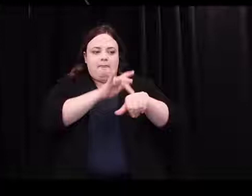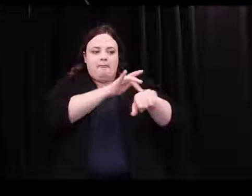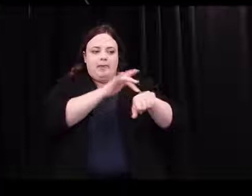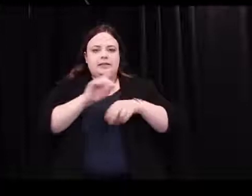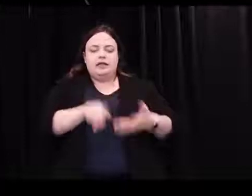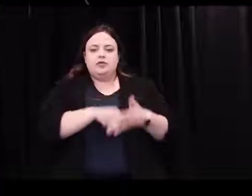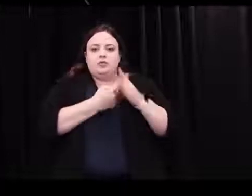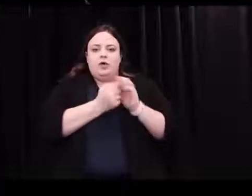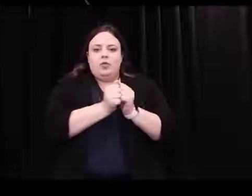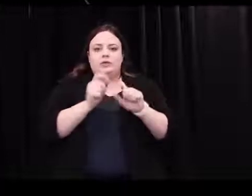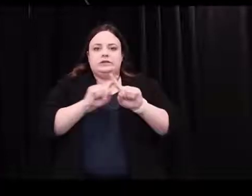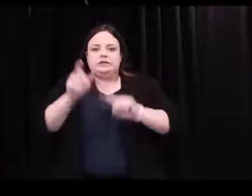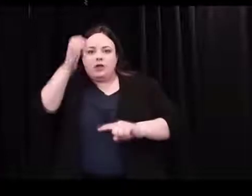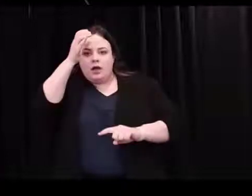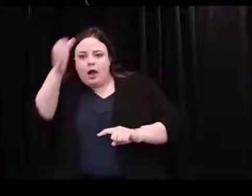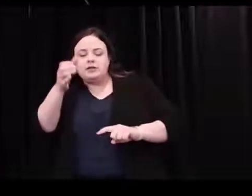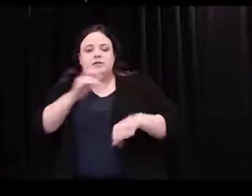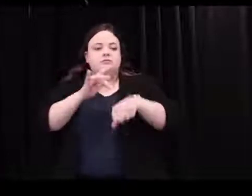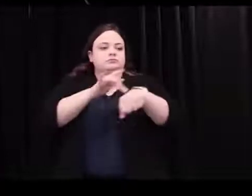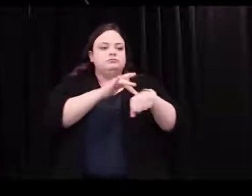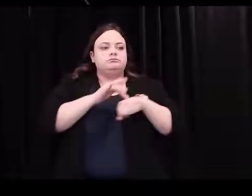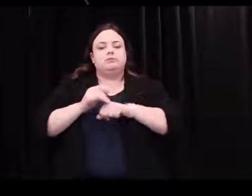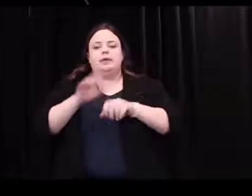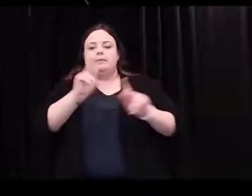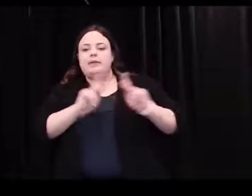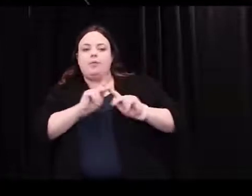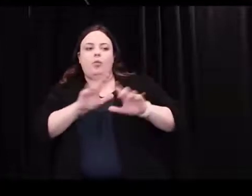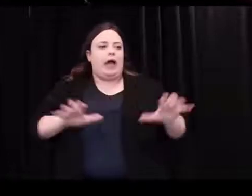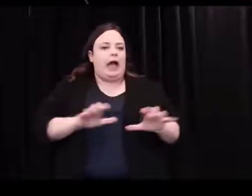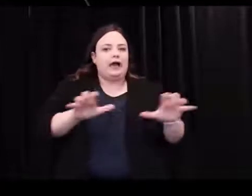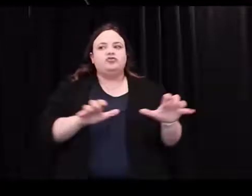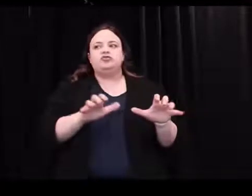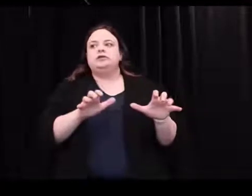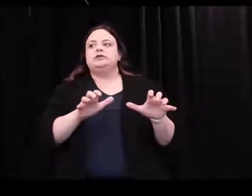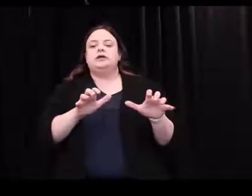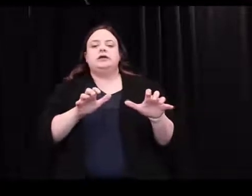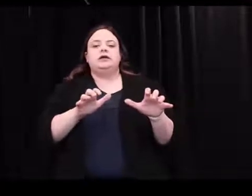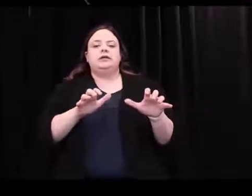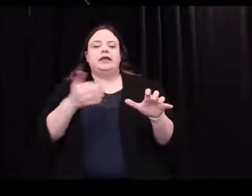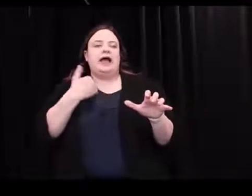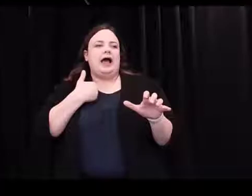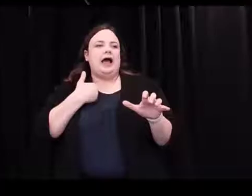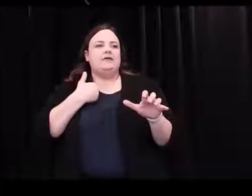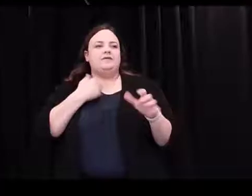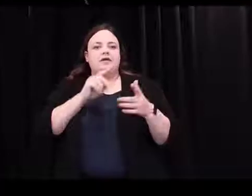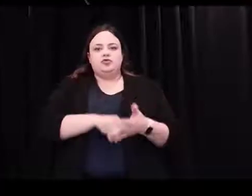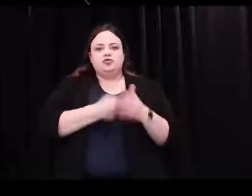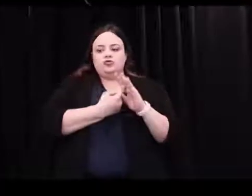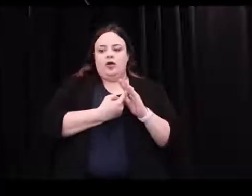they start with concepts, people, actions, things like that. There's a a a start button for "I want"